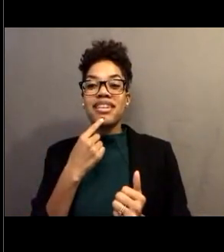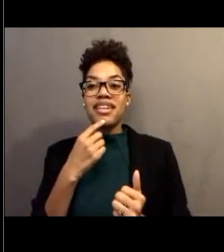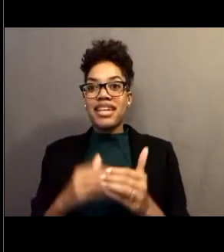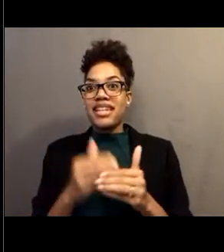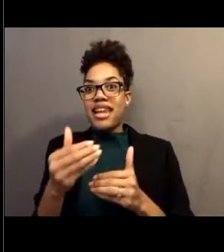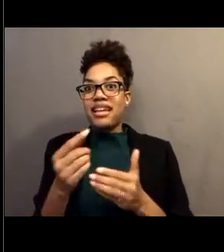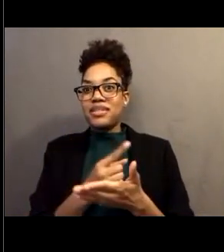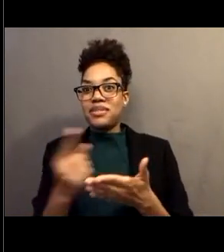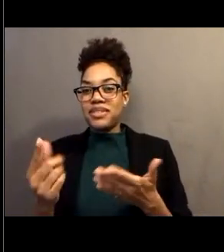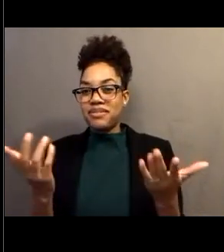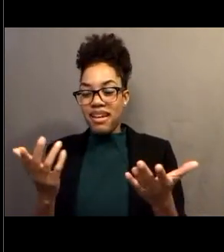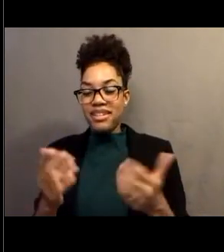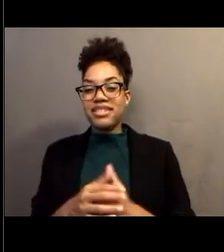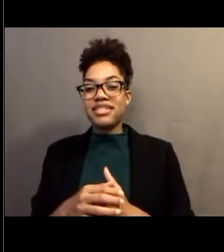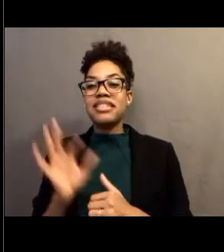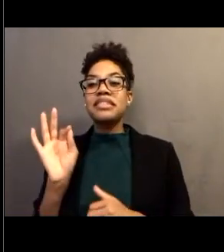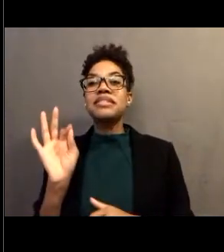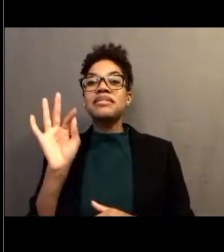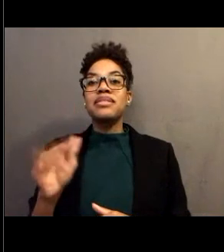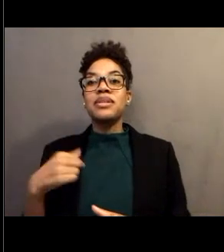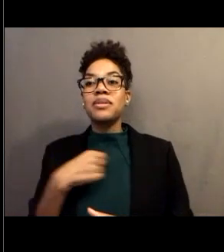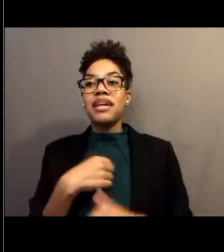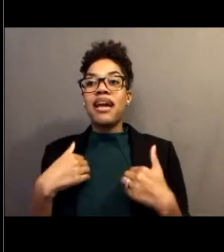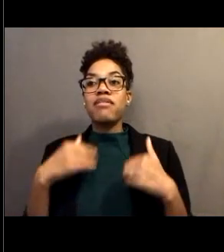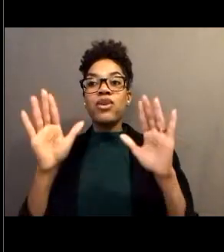'cause we have some great webinars. We're going to be,